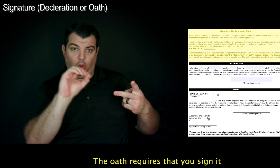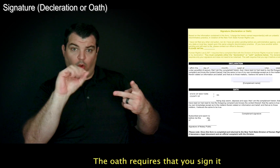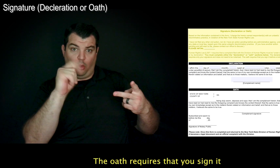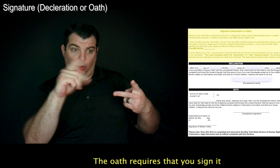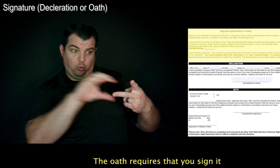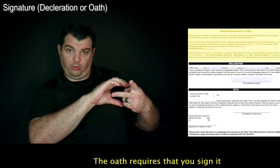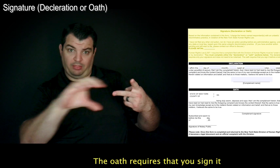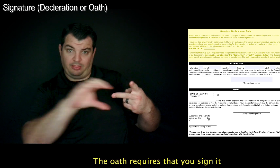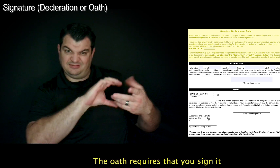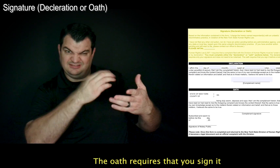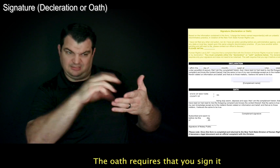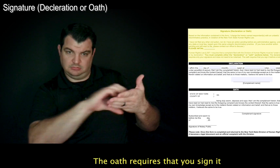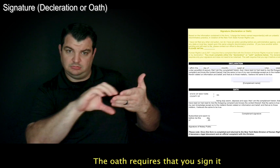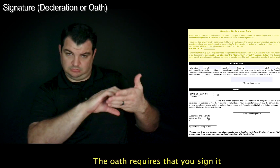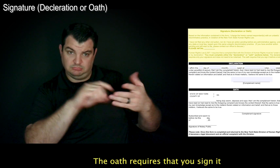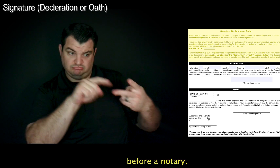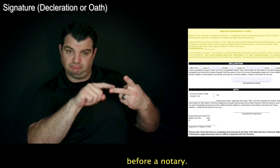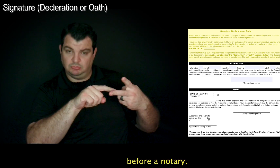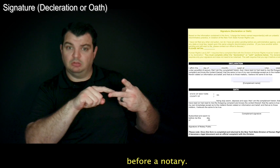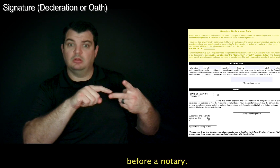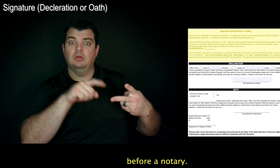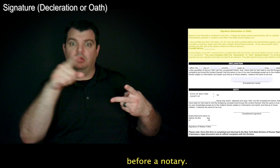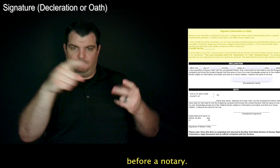The oath requires that you sign it before a notary.